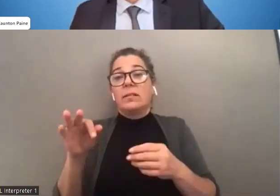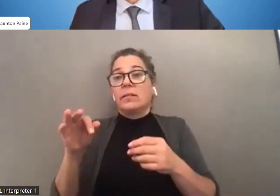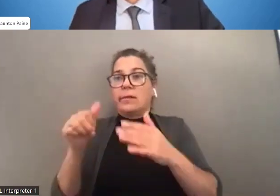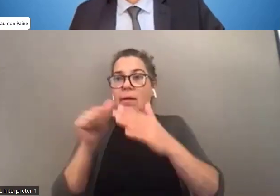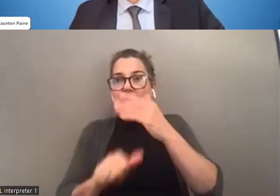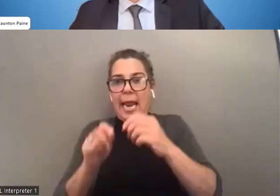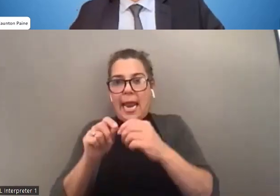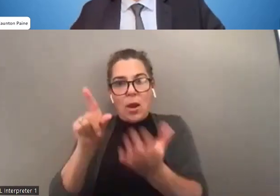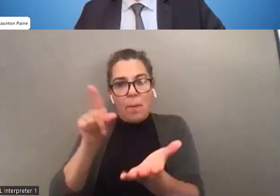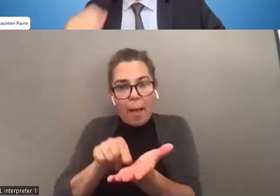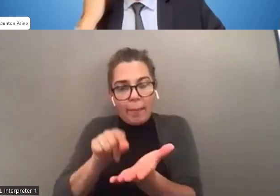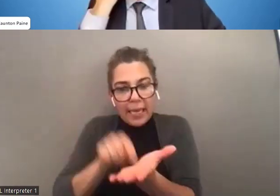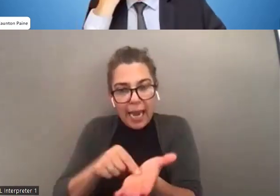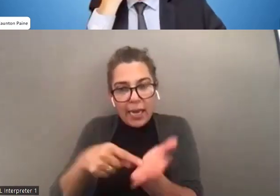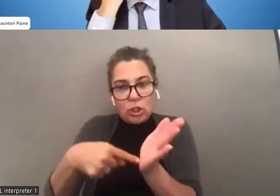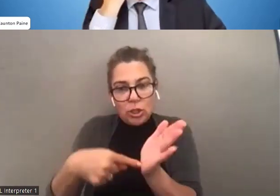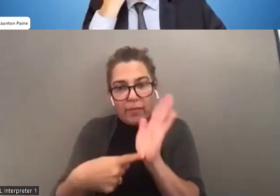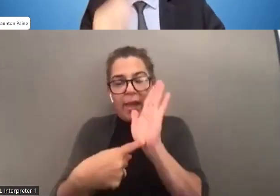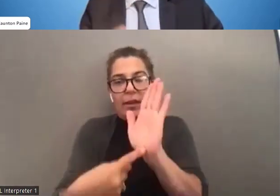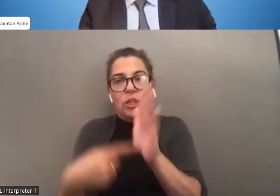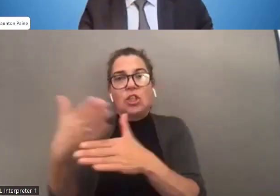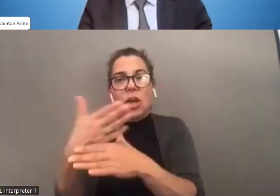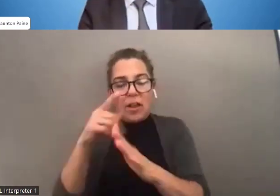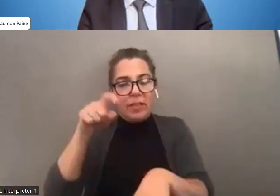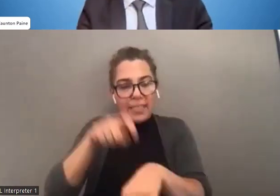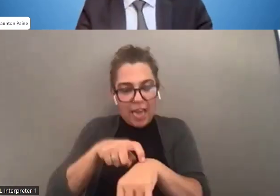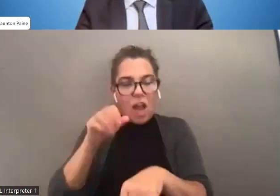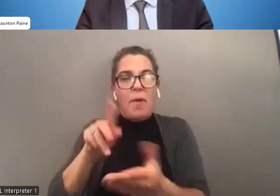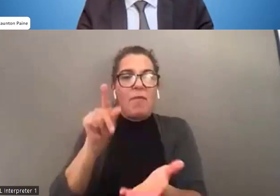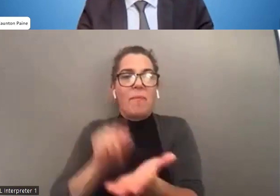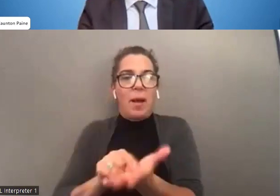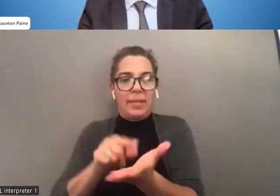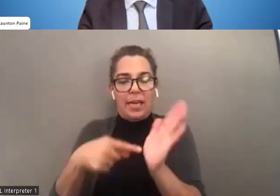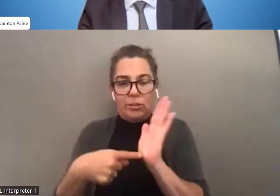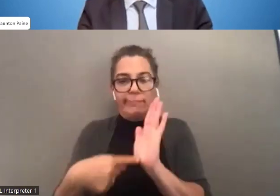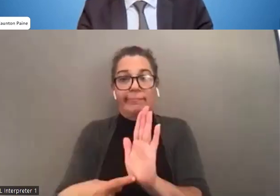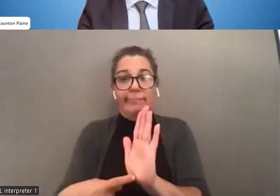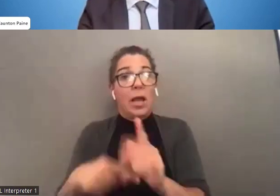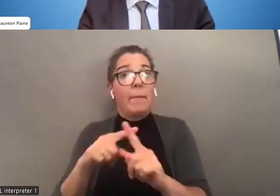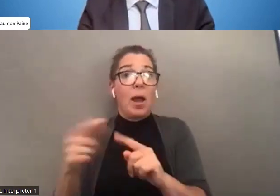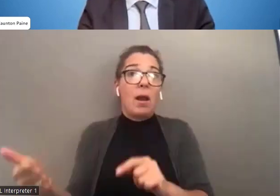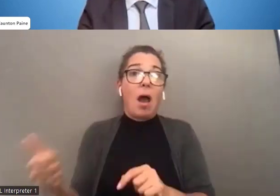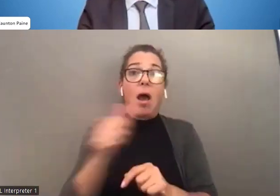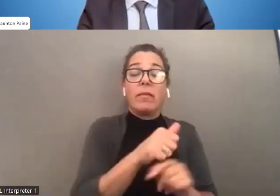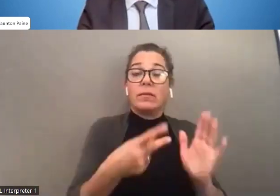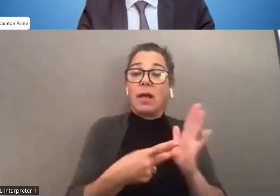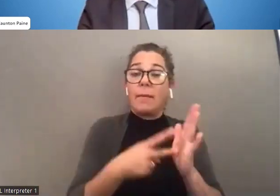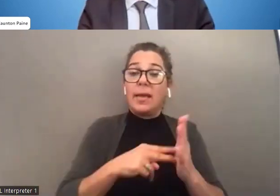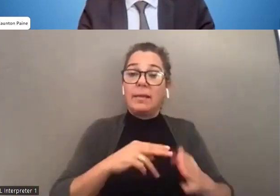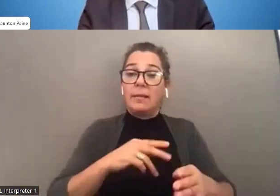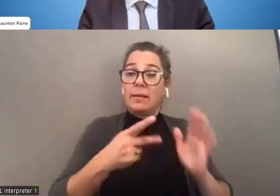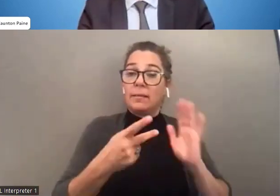then that should be shared at the time of publication. But for other things that do meet the definition of scientific data,